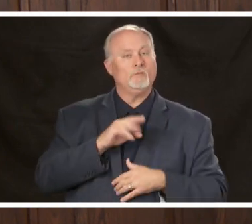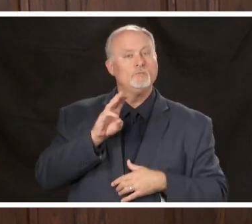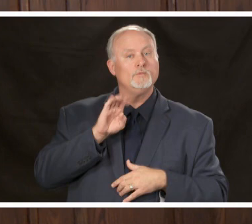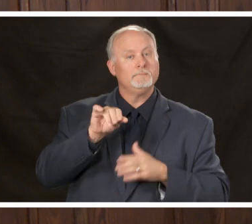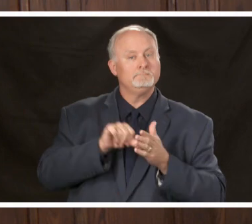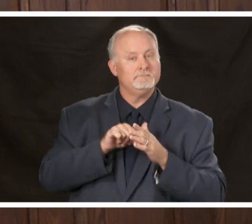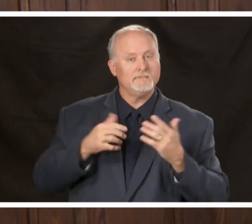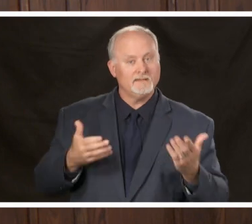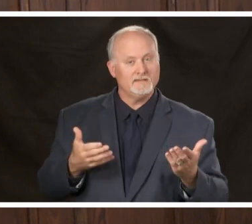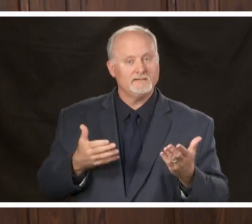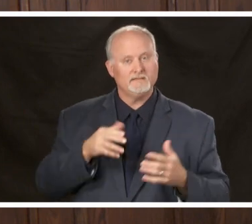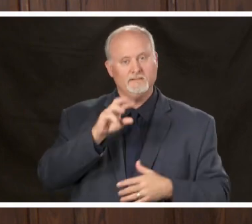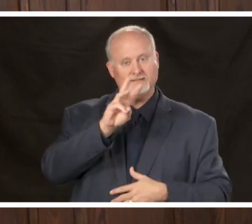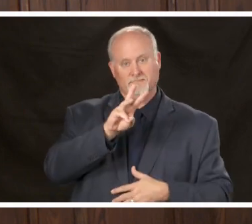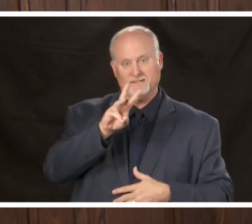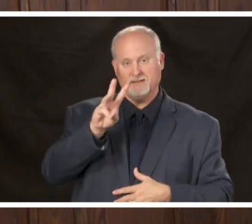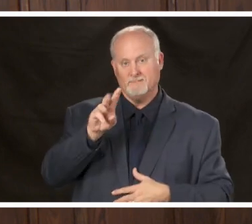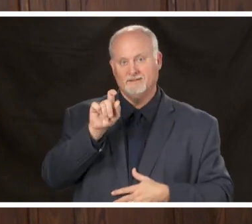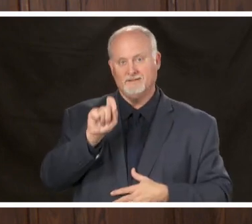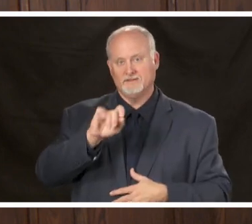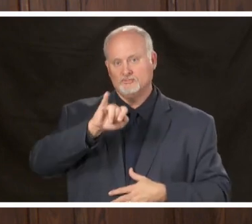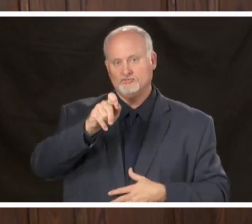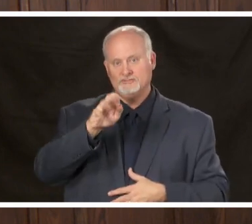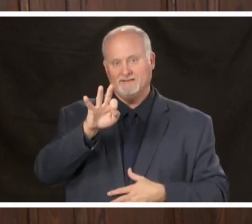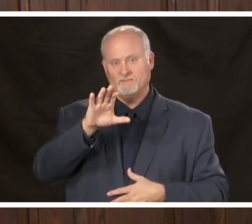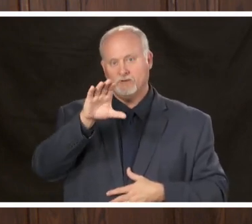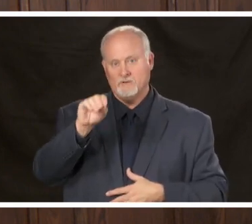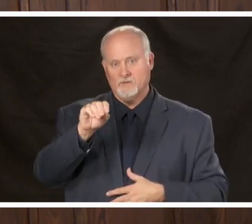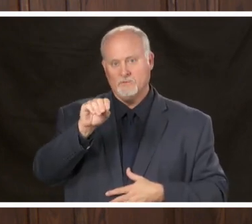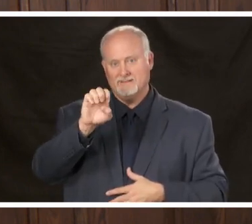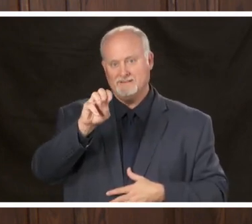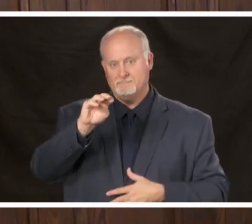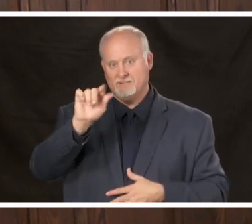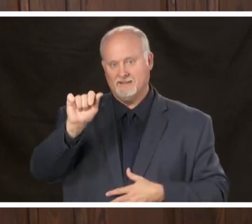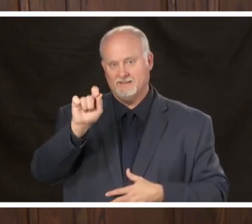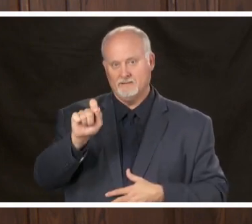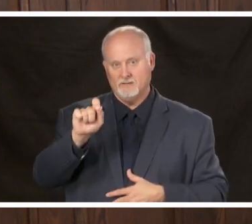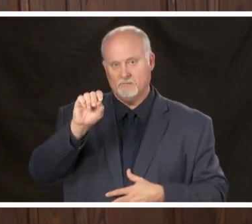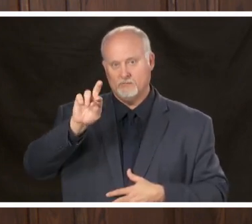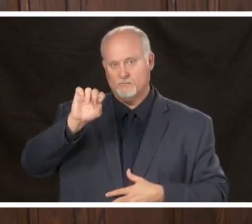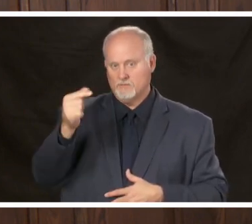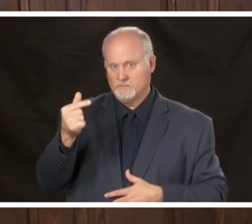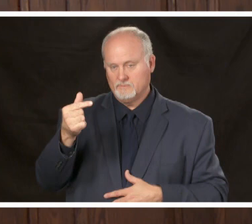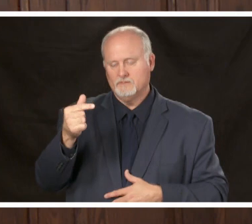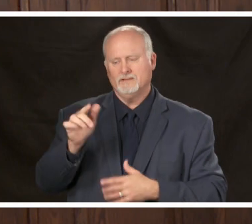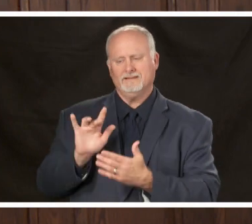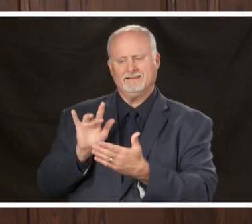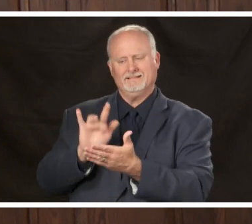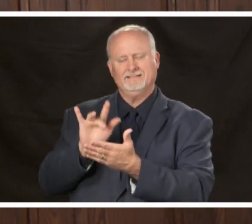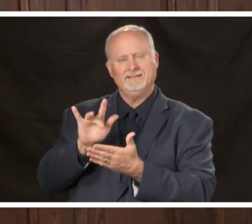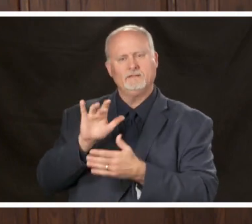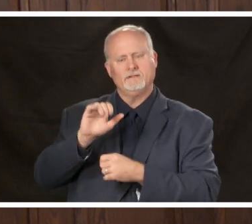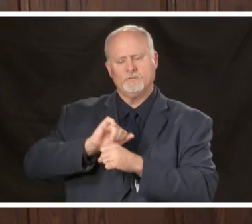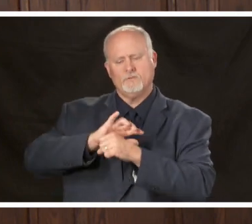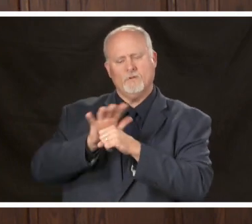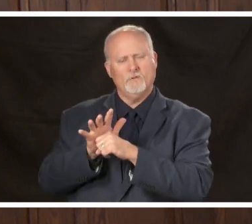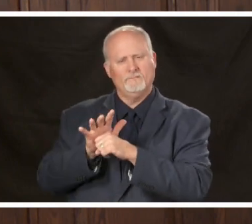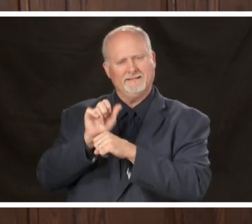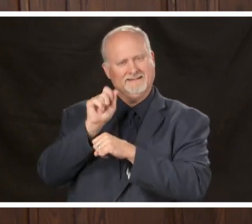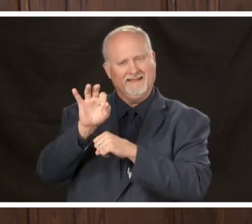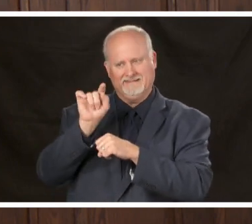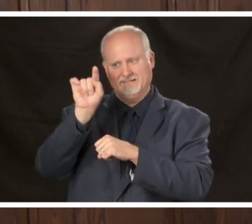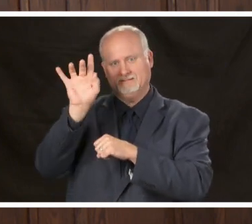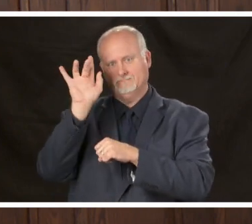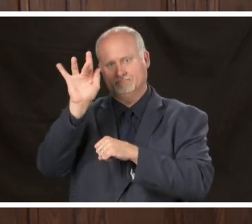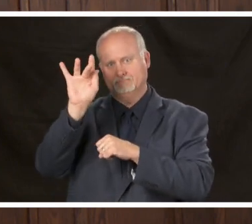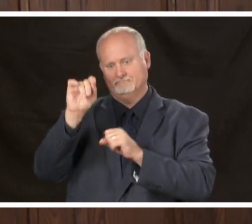www.jeffcoema.org and click the COVID-19 buttons on the top of the page these